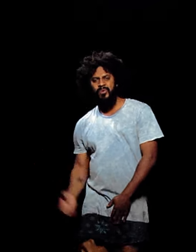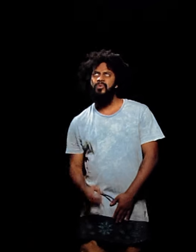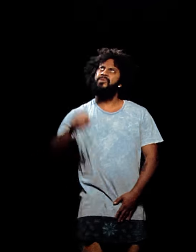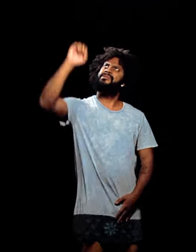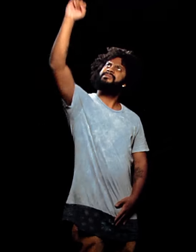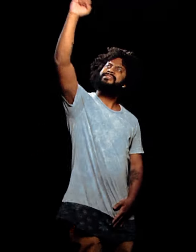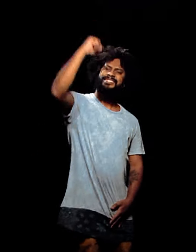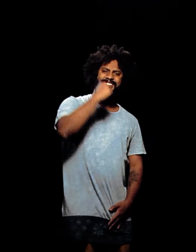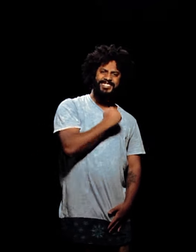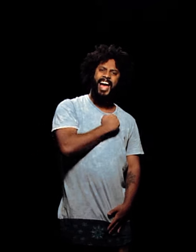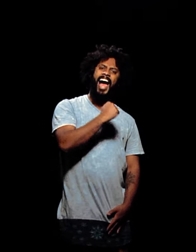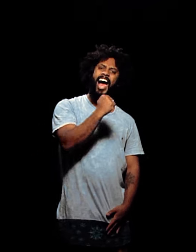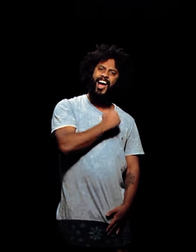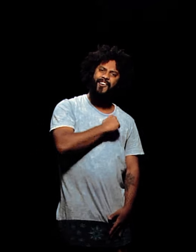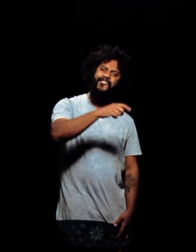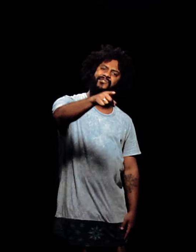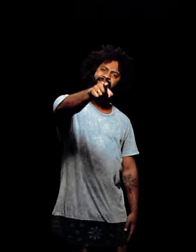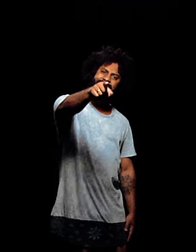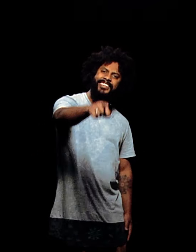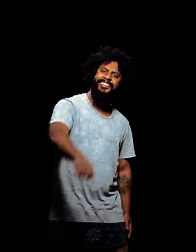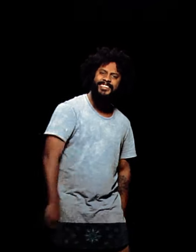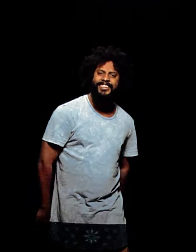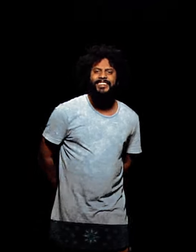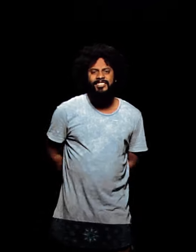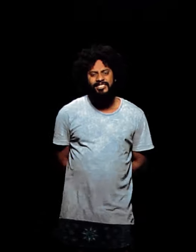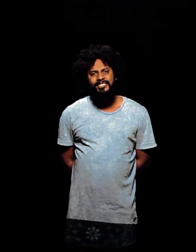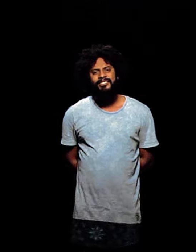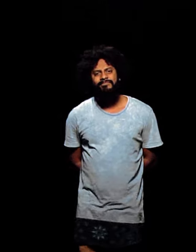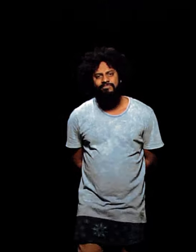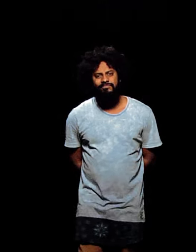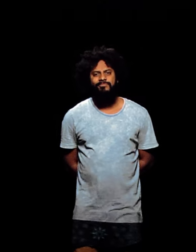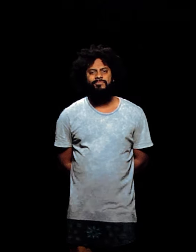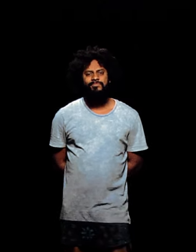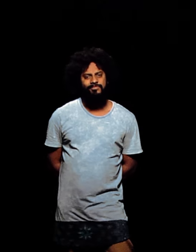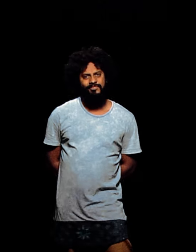Ogunhê! Hail Ogum! Hail!